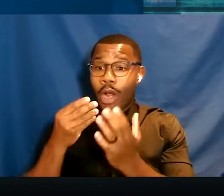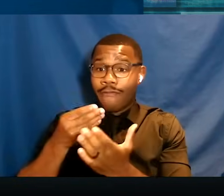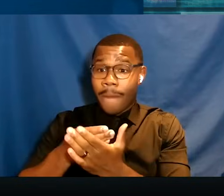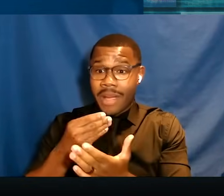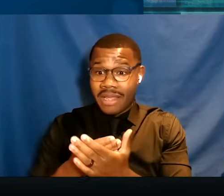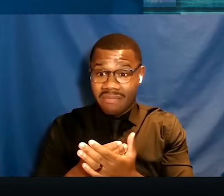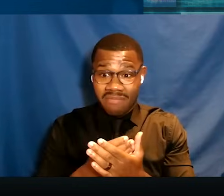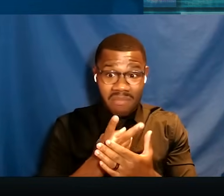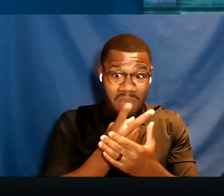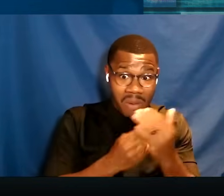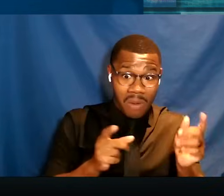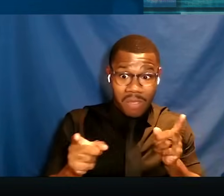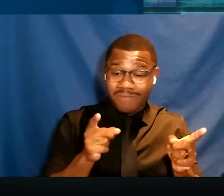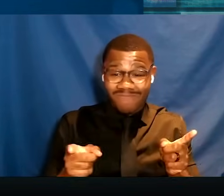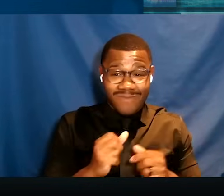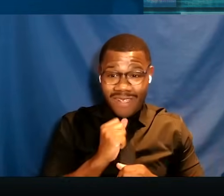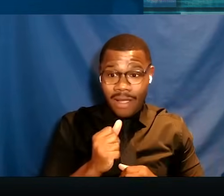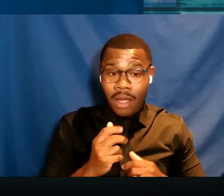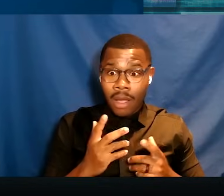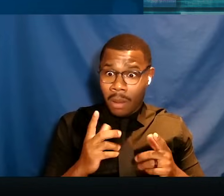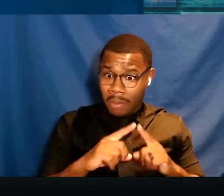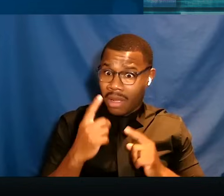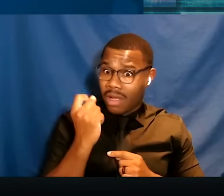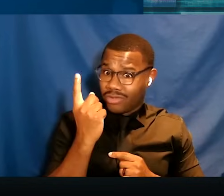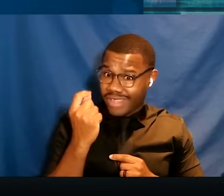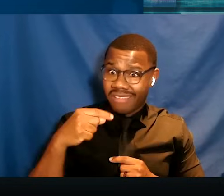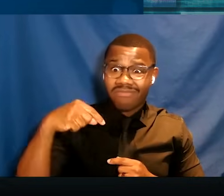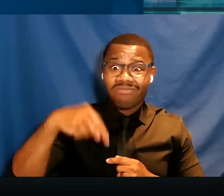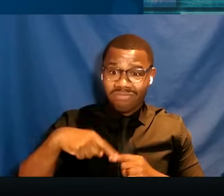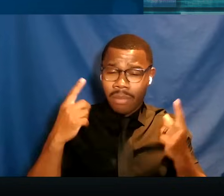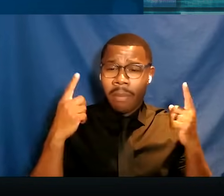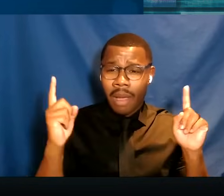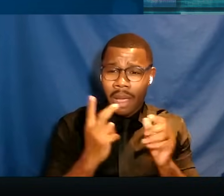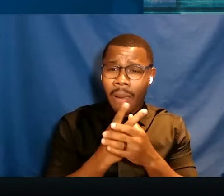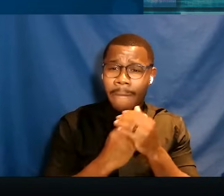Here we kind of did get both. We set up a structure, we got $40 million a year,